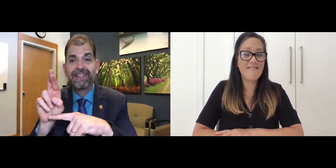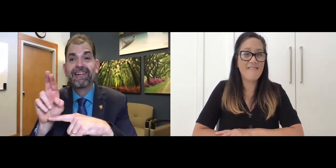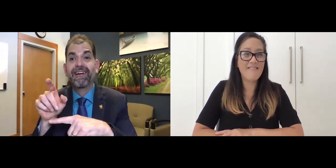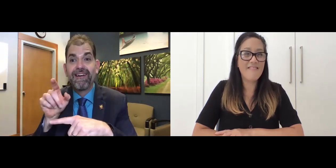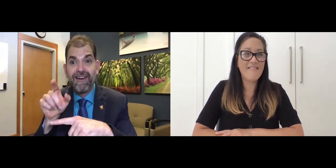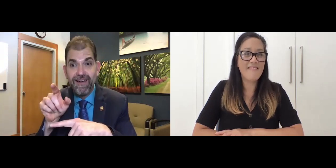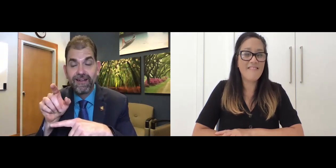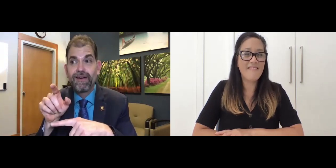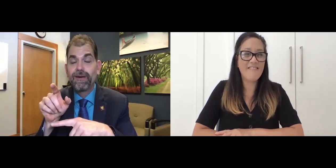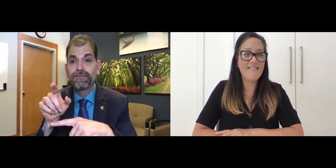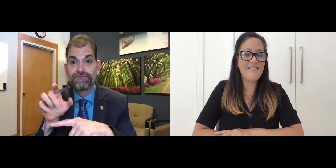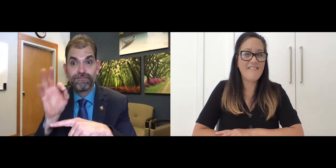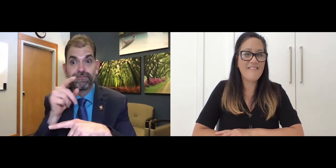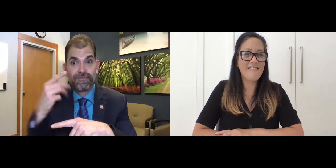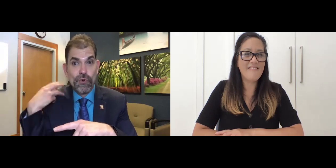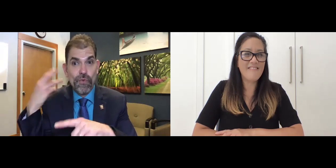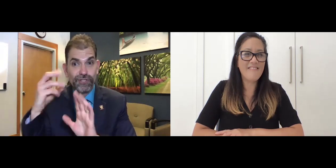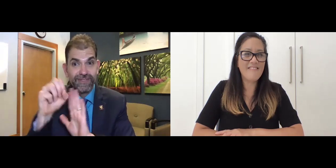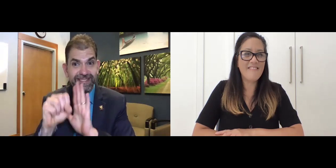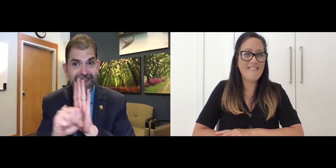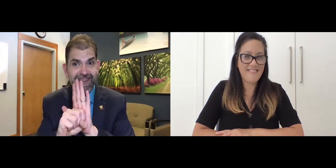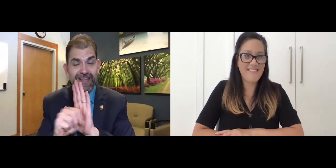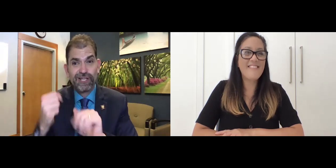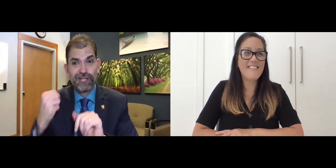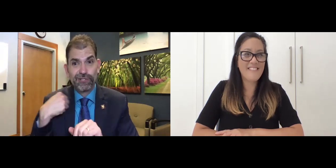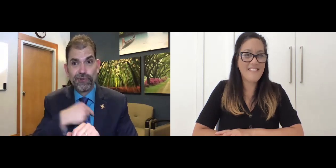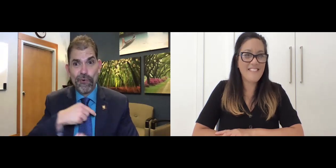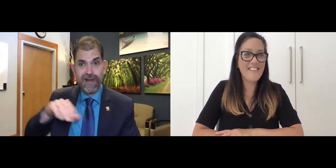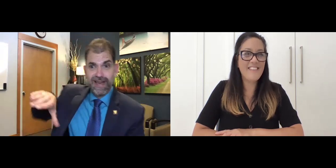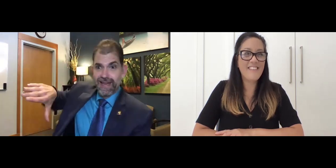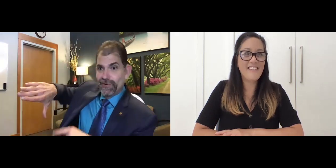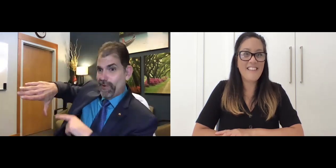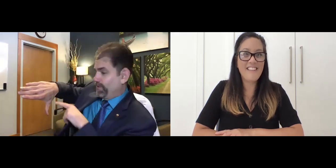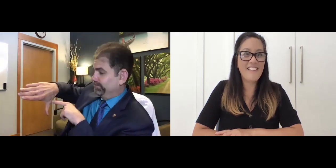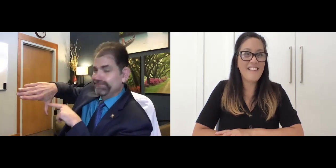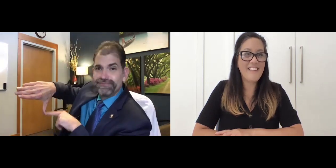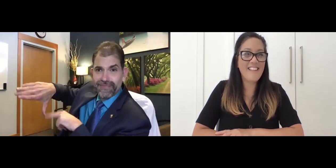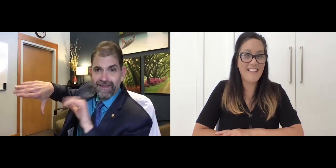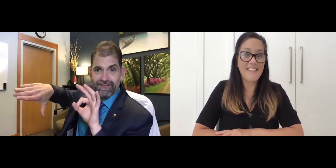find a good residency. I know that Washington state